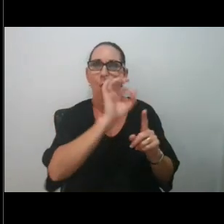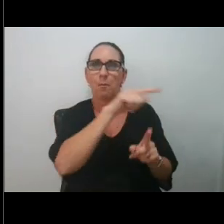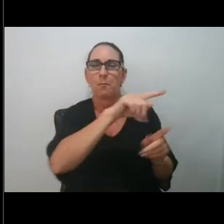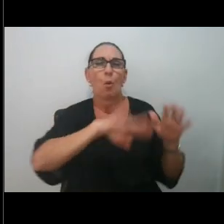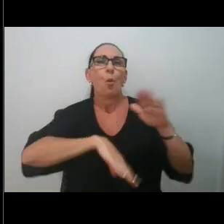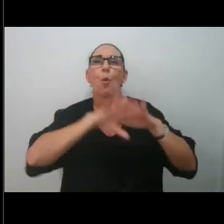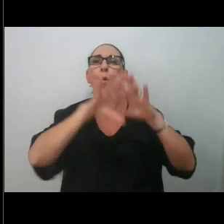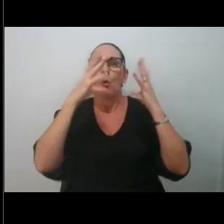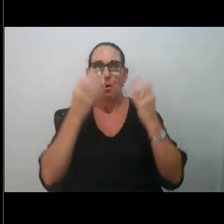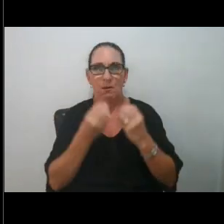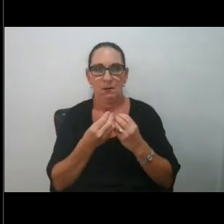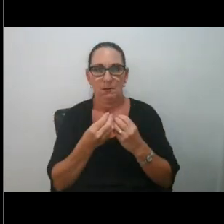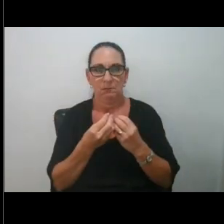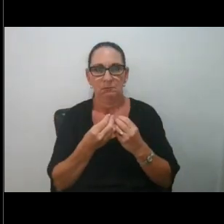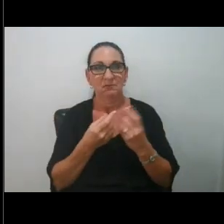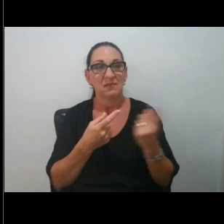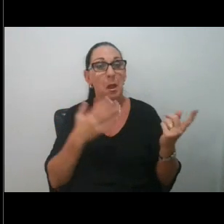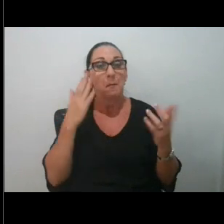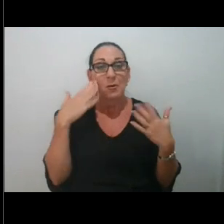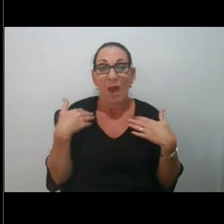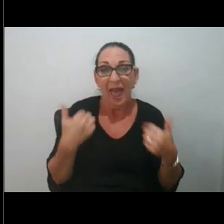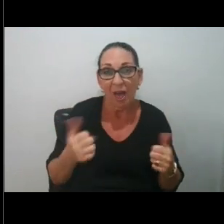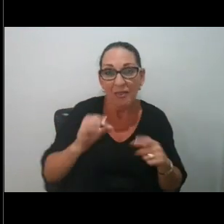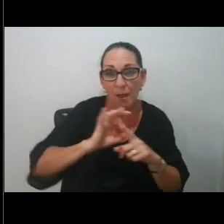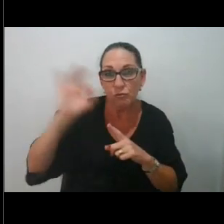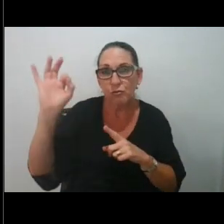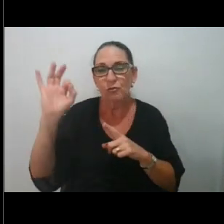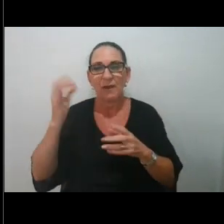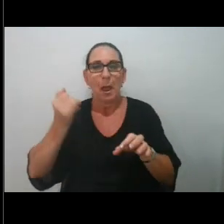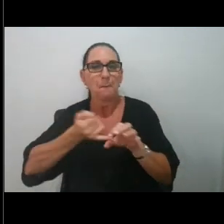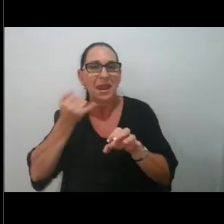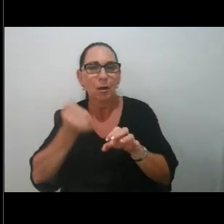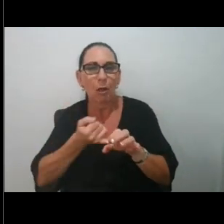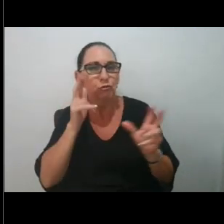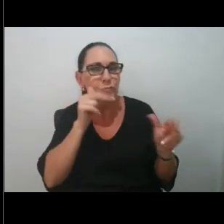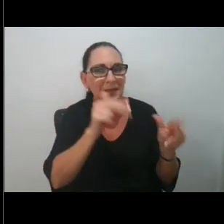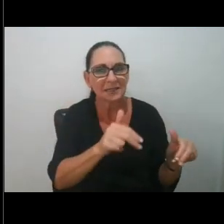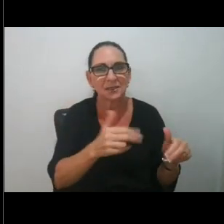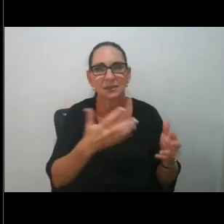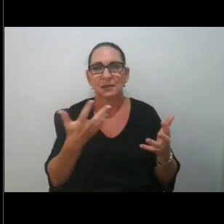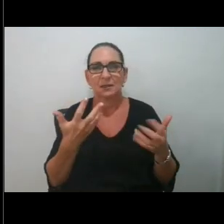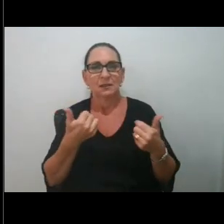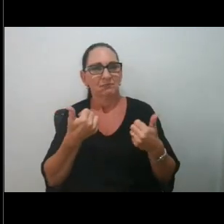with medical treatment improvements in general health issues improve family relationships and